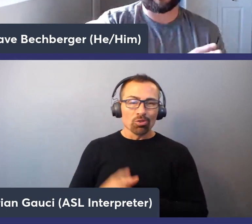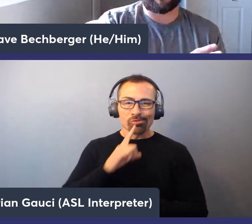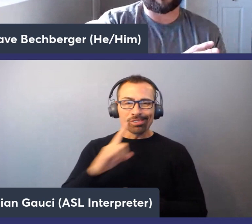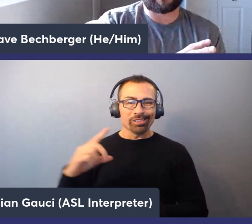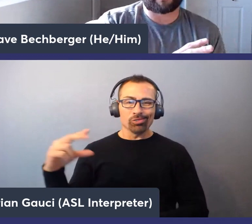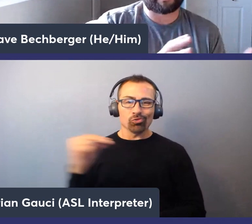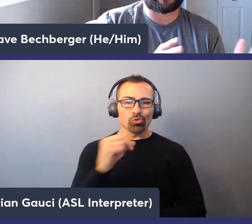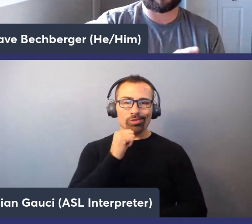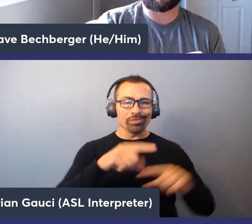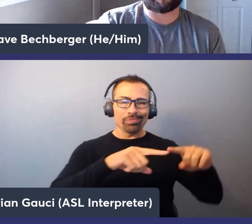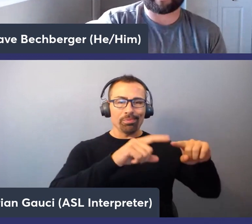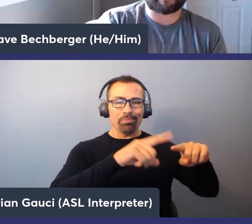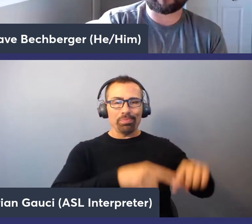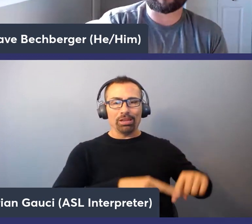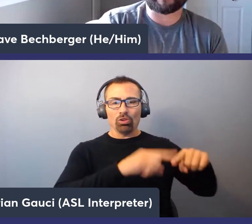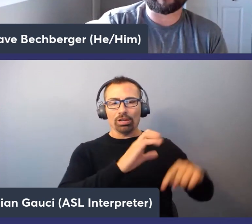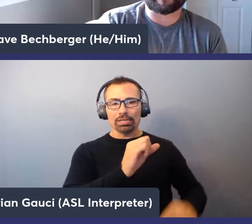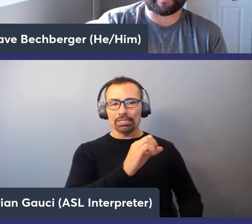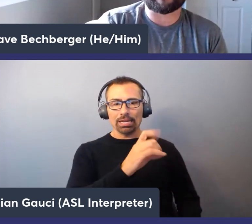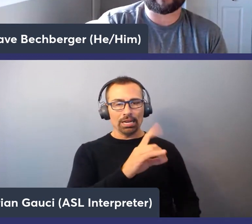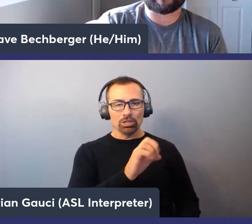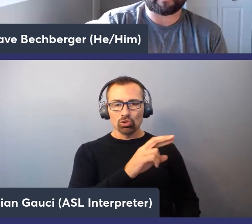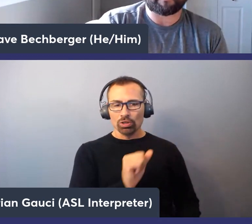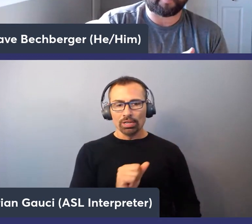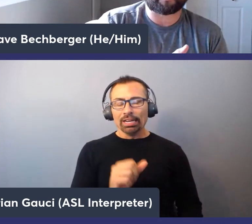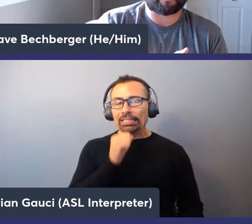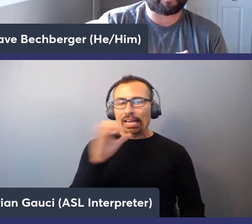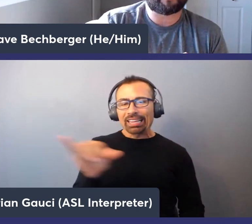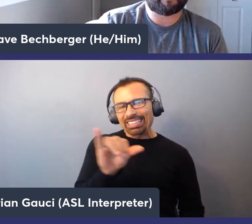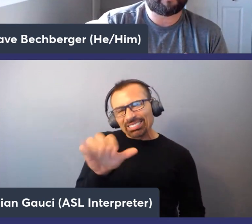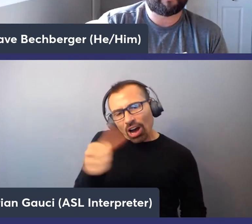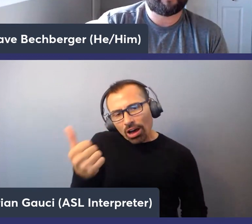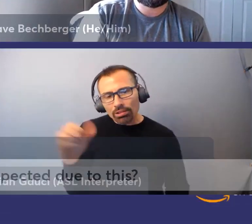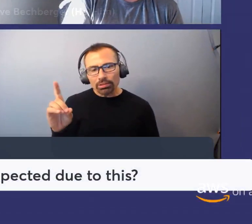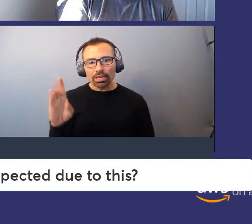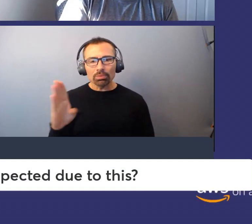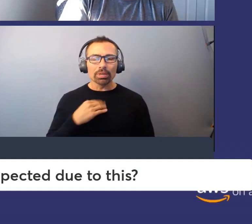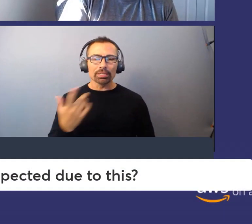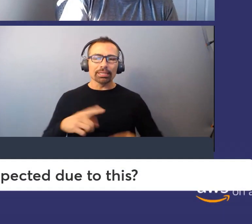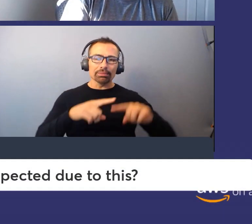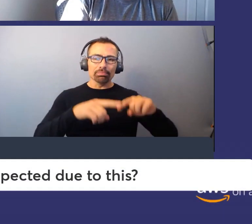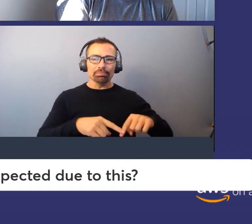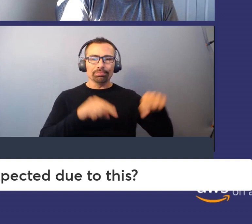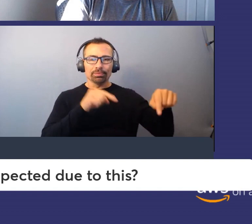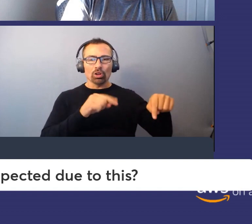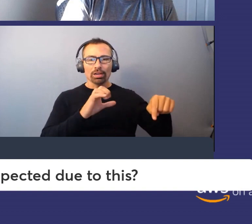that use Cassandra as the backing story. It has its own purpose built. Gotcha, and the next question was,